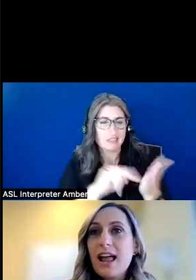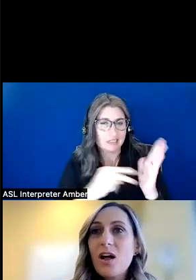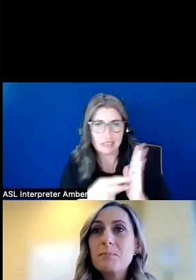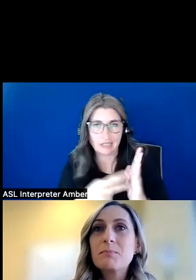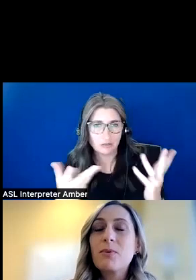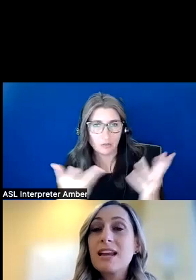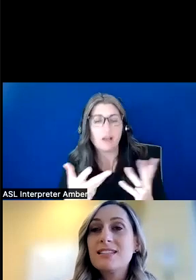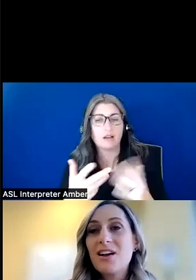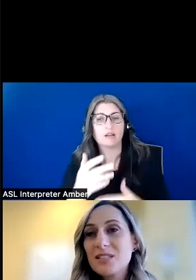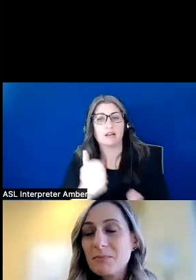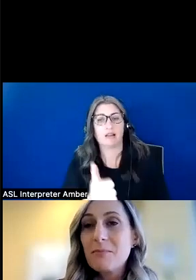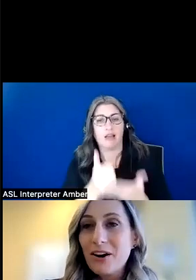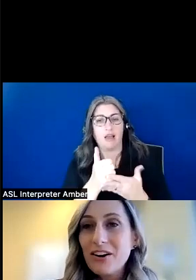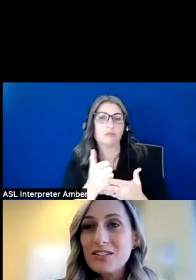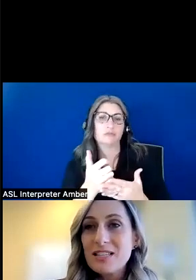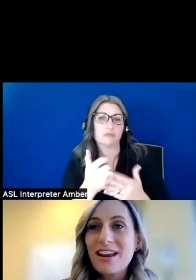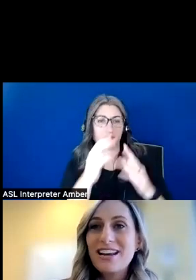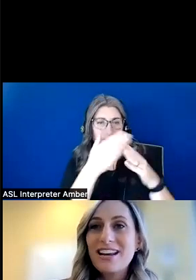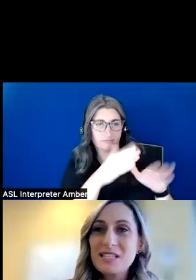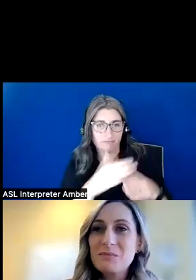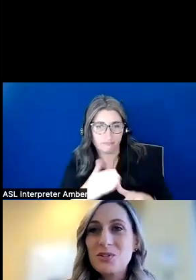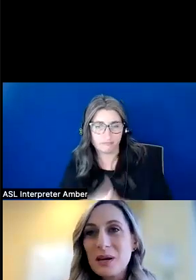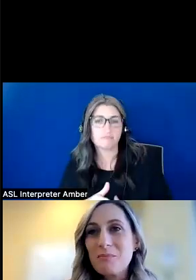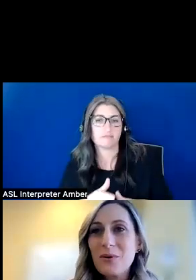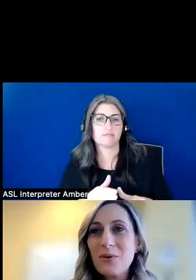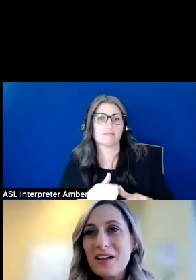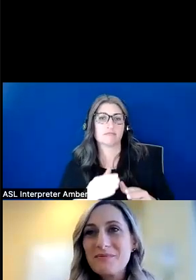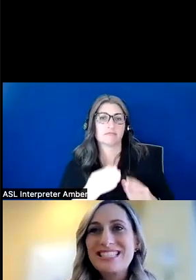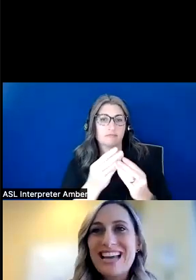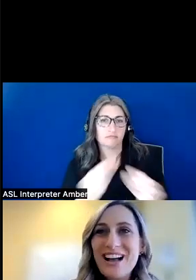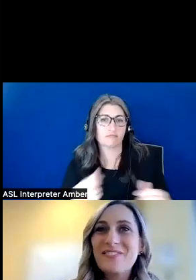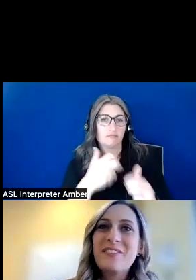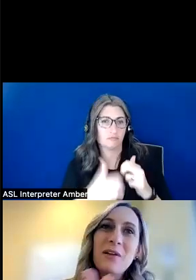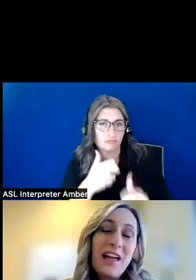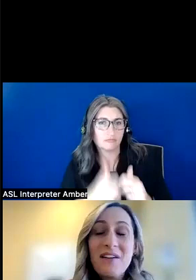it helps break down some of the barriers that might exist between program staff that have